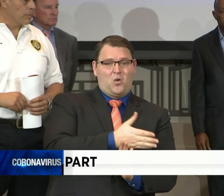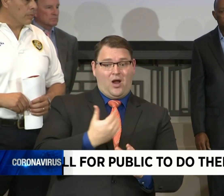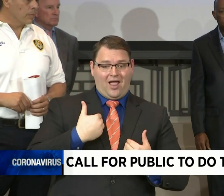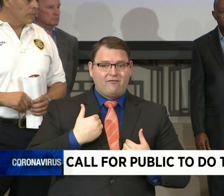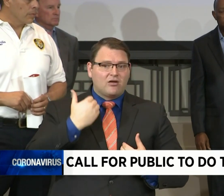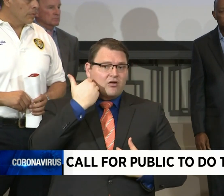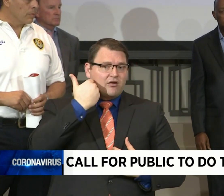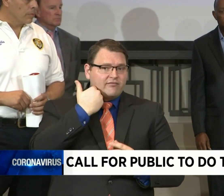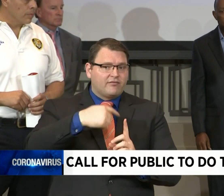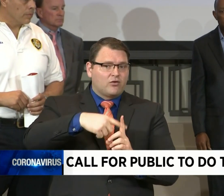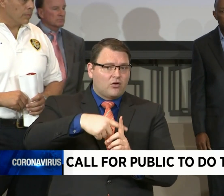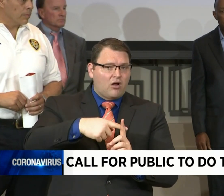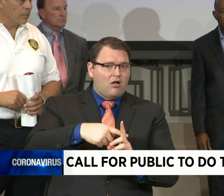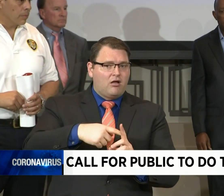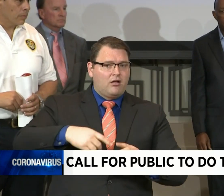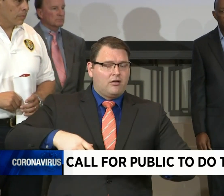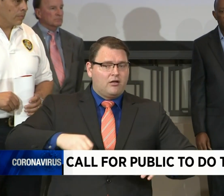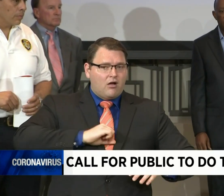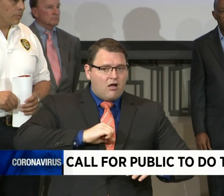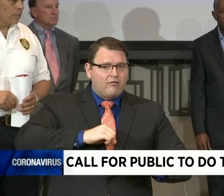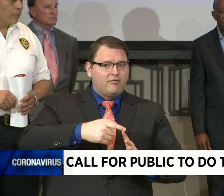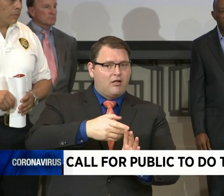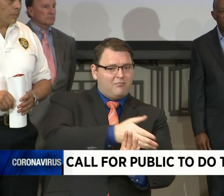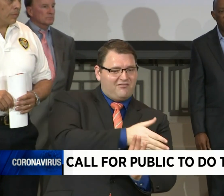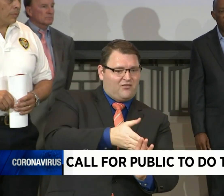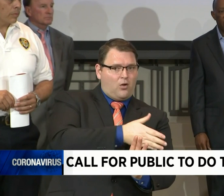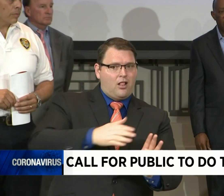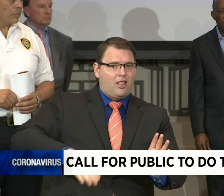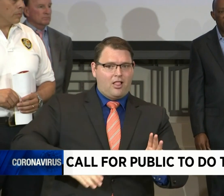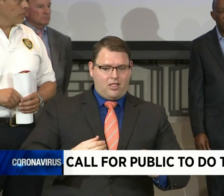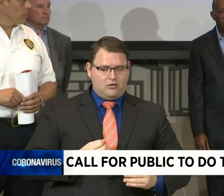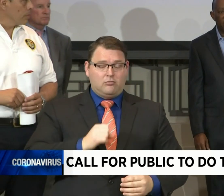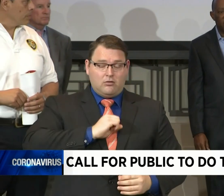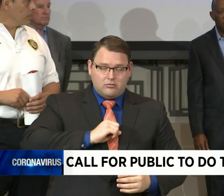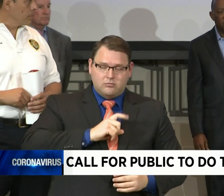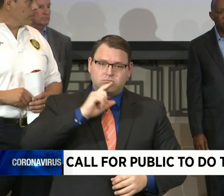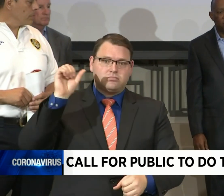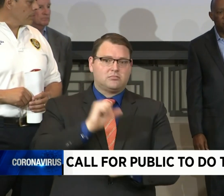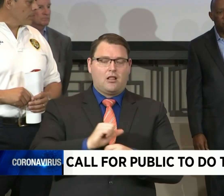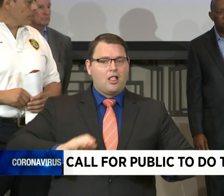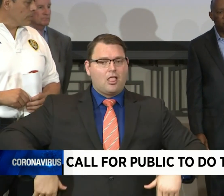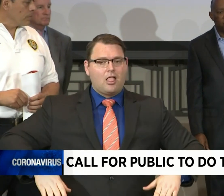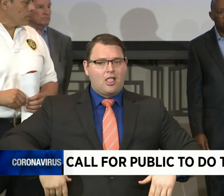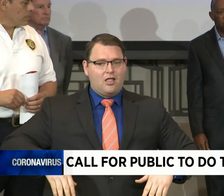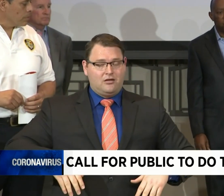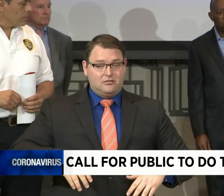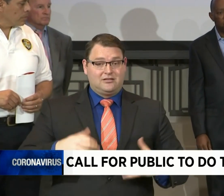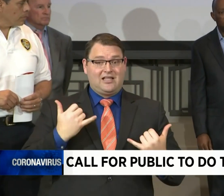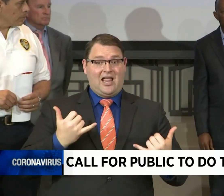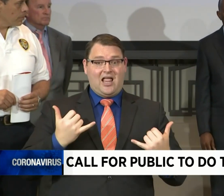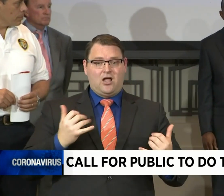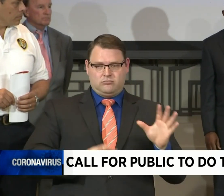AND HEALTHY. >> ASYMPTOMATIC SPREAD SEEMS TO BE -- WE CALL IT PRESYMPTOMTON ASYMPTOMATIC SPREAD SEEMS TO BE -- WE CALL IT PRESYMPTOMTON SPREAD, SEEMS TO BE A LITTLE BIT BE -- WE CALL IT PRESYMPTOMTON SPREAD, SEEMS TO BE A LITTLE BIT MORE -- BIGGER PART OF THE